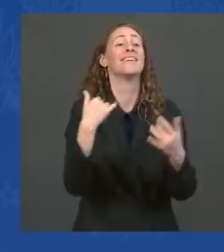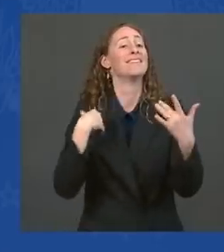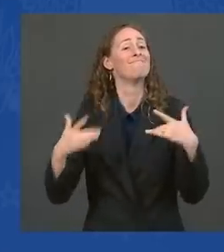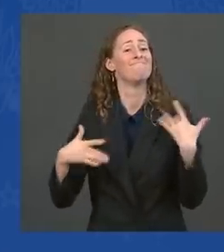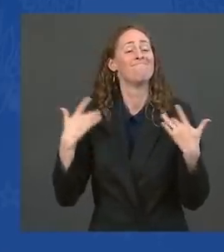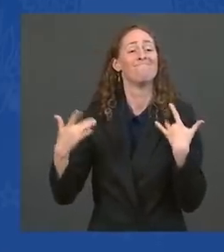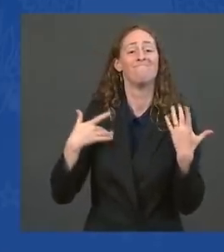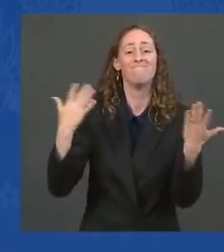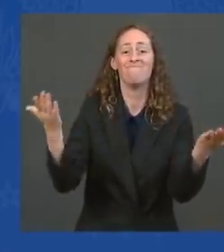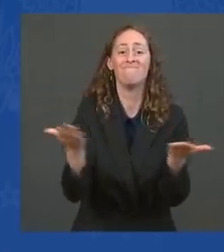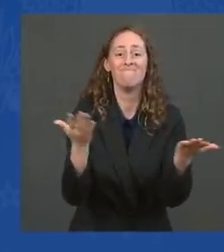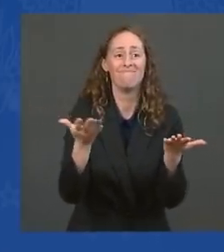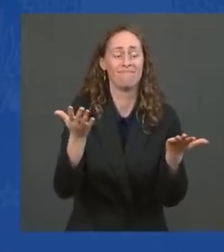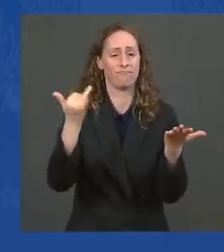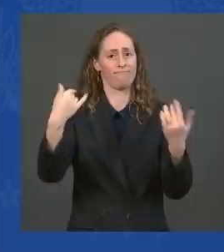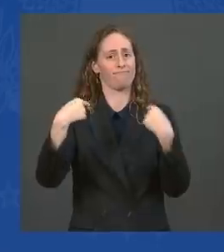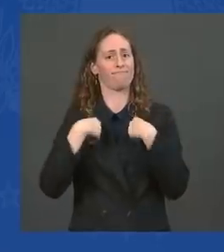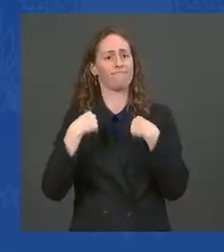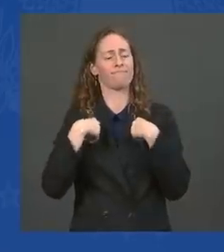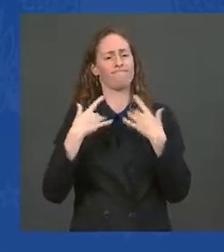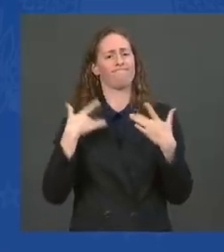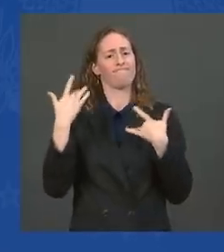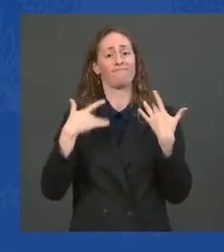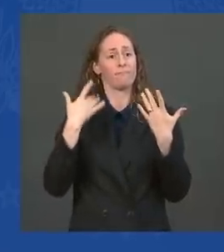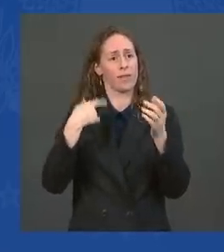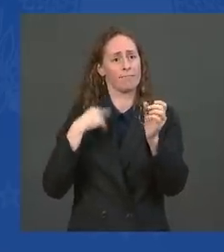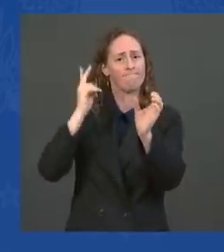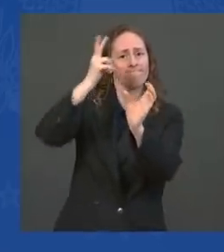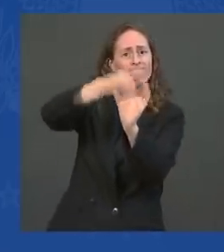are creating a new trilateral defense partnership,